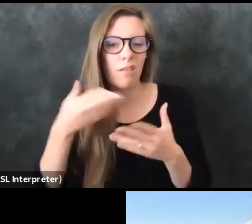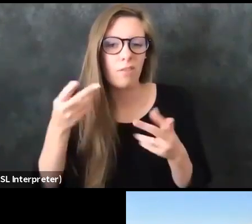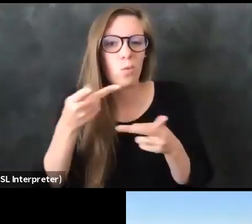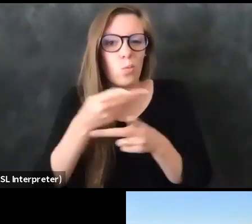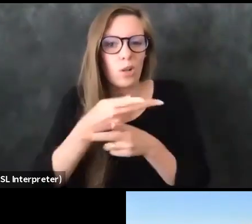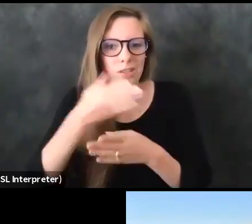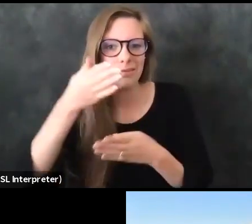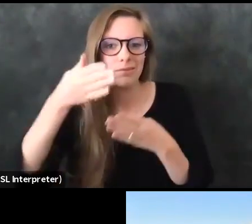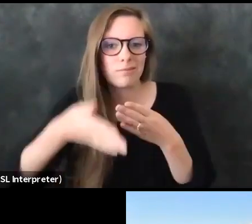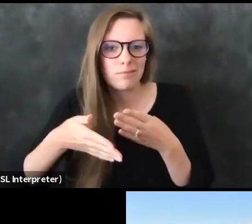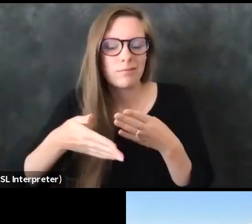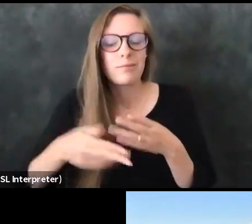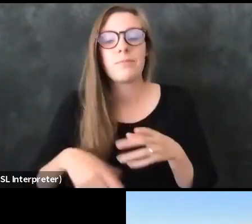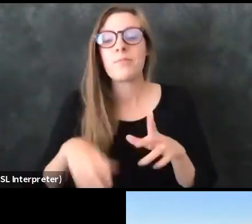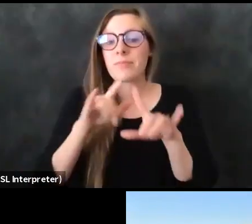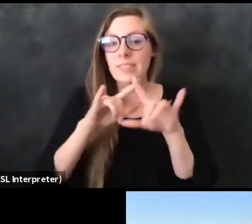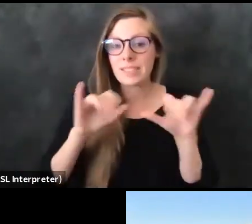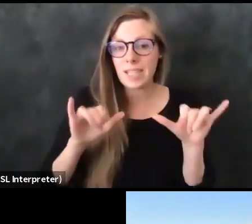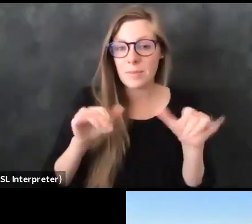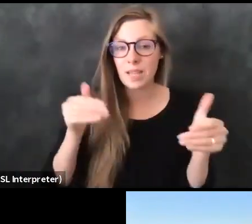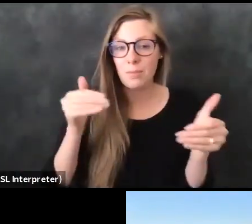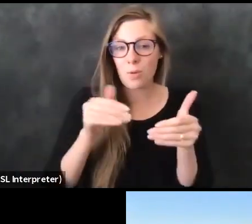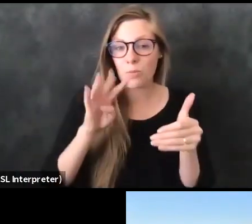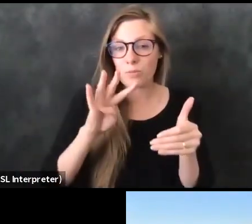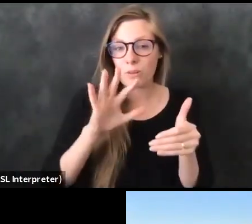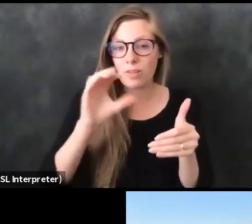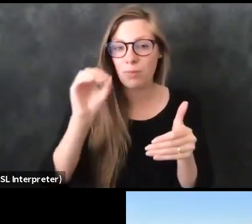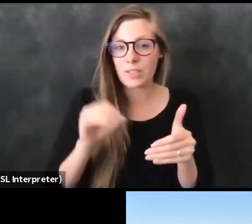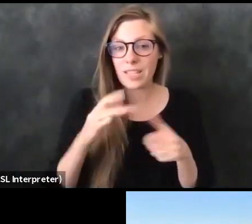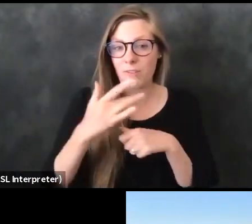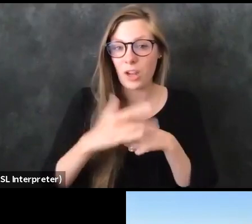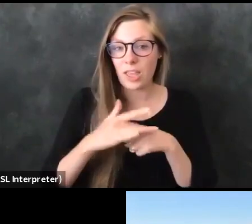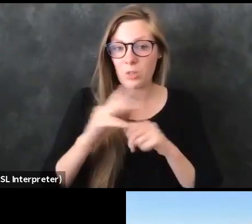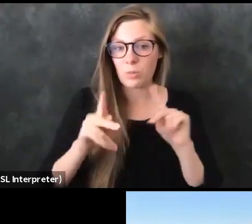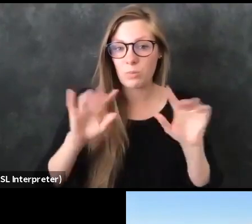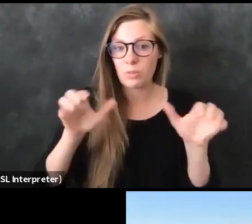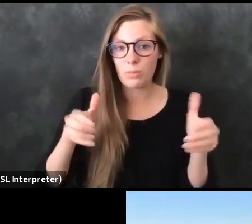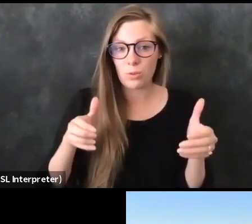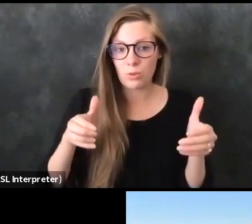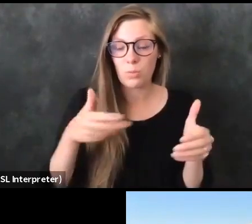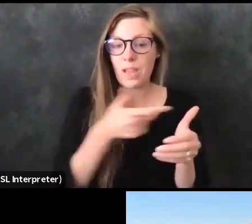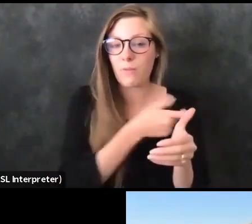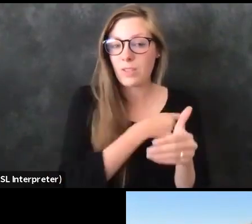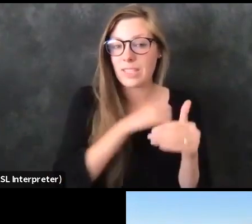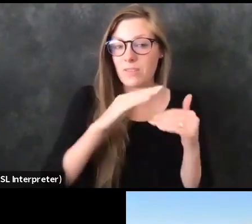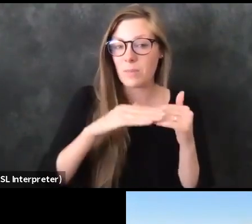At the same time, nearly forty five percent of our eligible population has received at least one dose